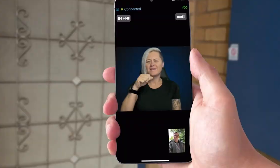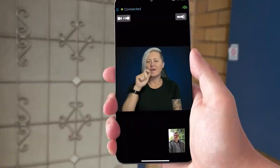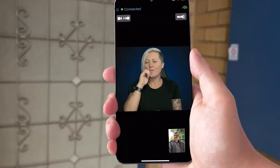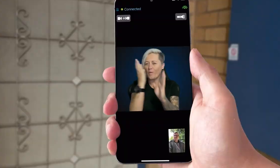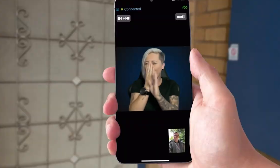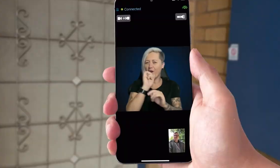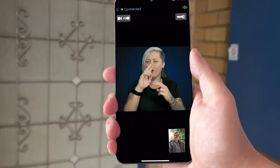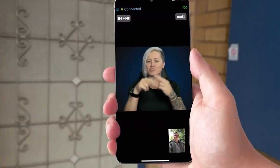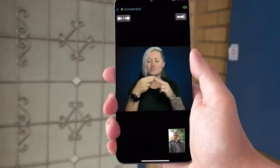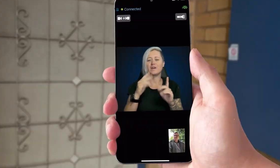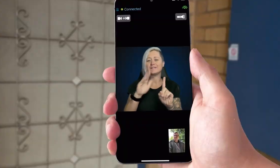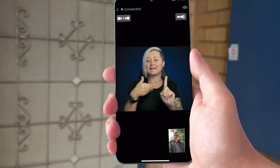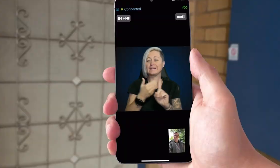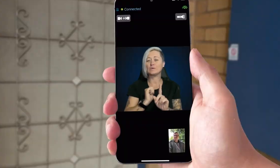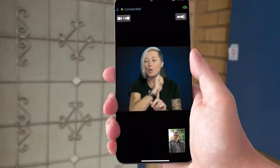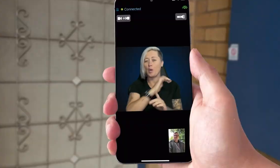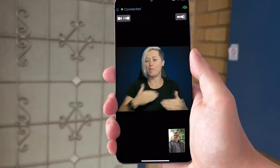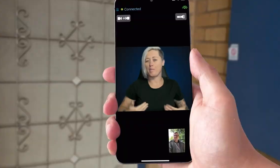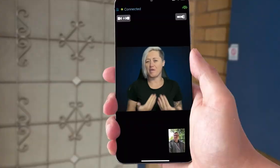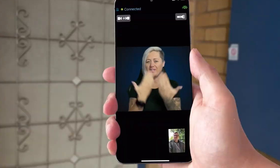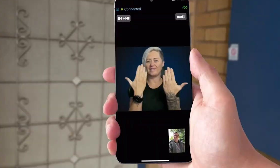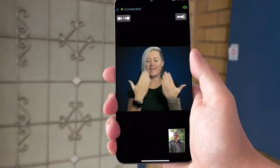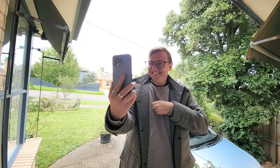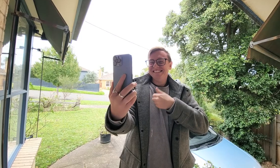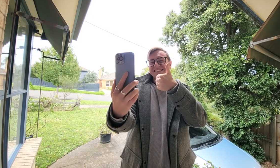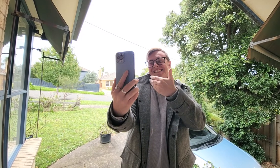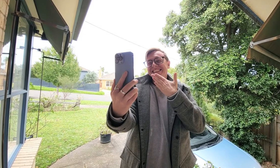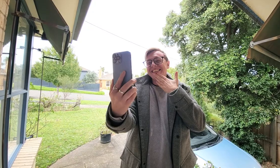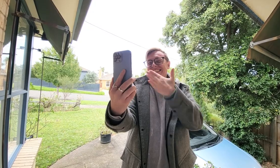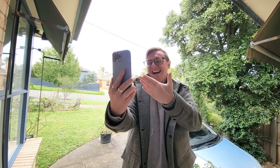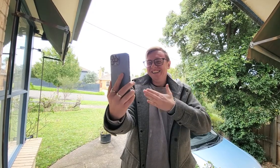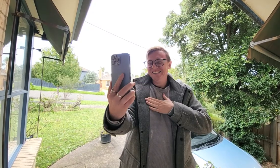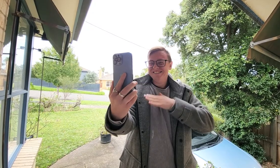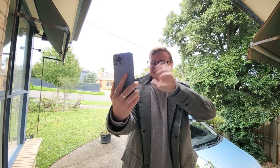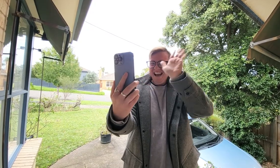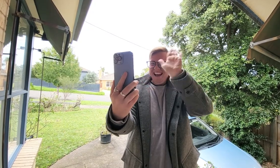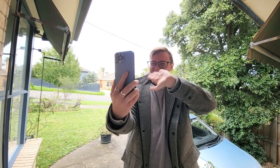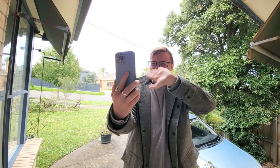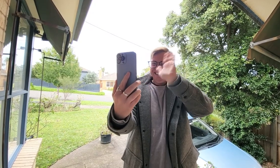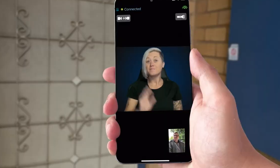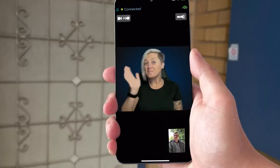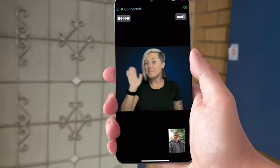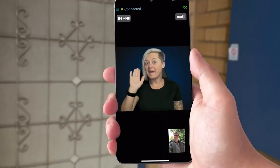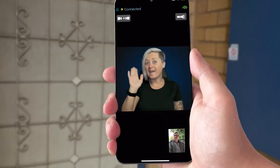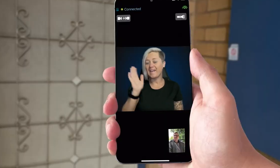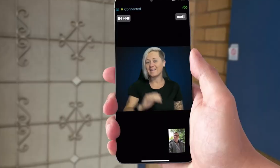We'll hide her present until her birthday. Thank you, bye! Bye!